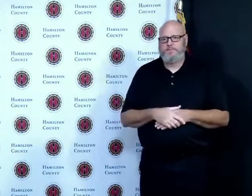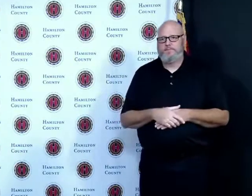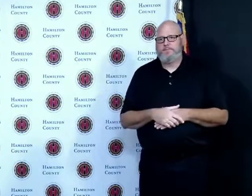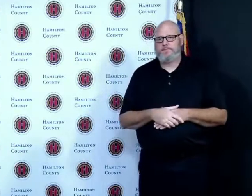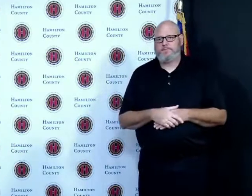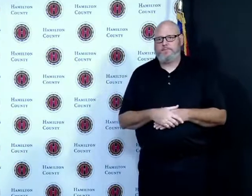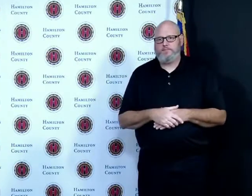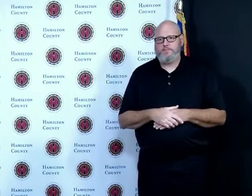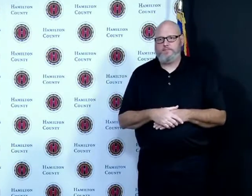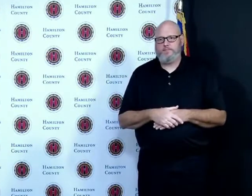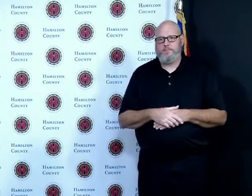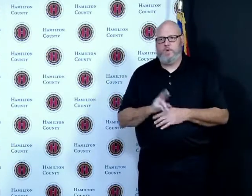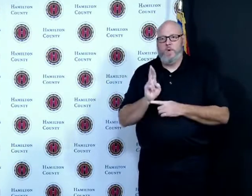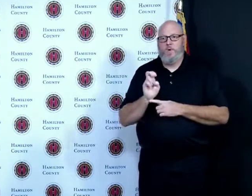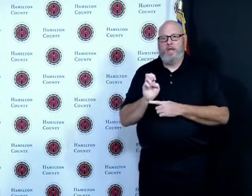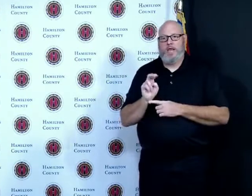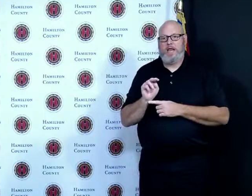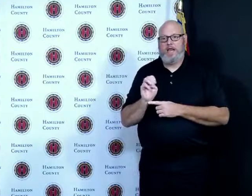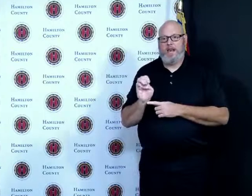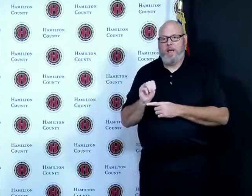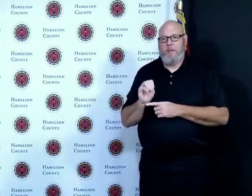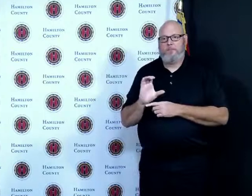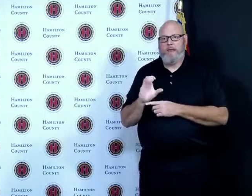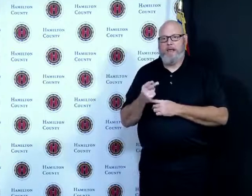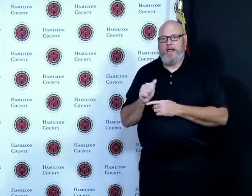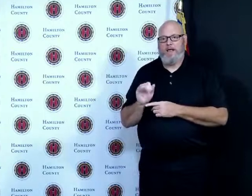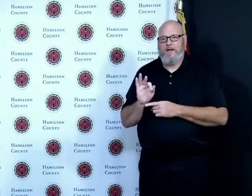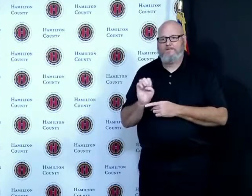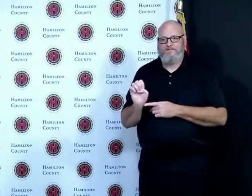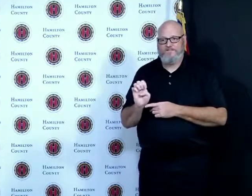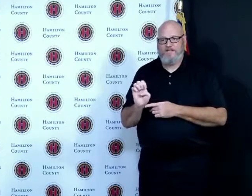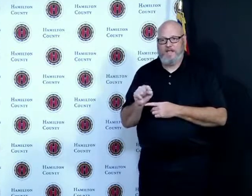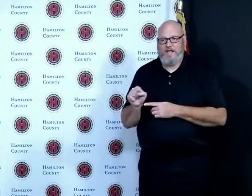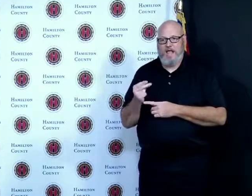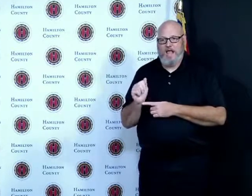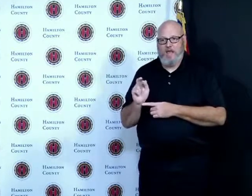the Health Gap and she I don't know how long it's been Renee that you've been working on this but